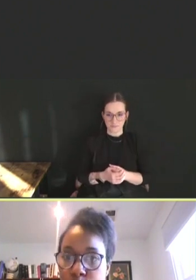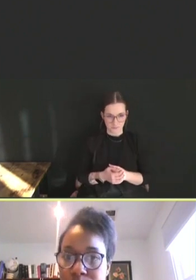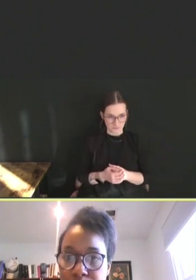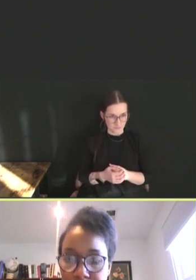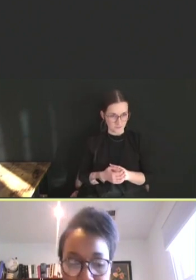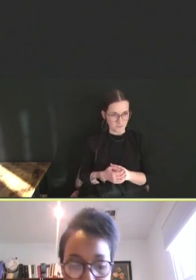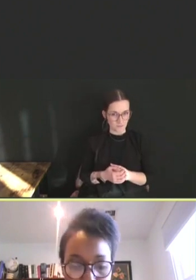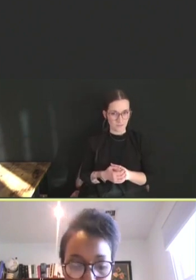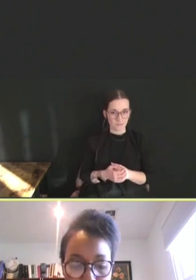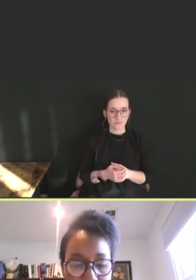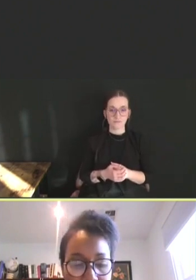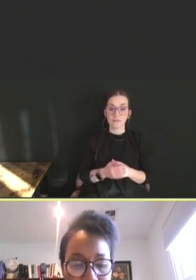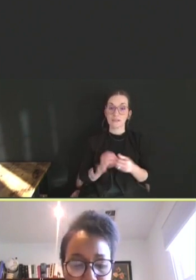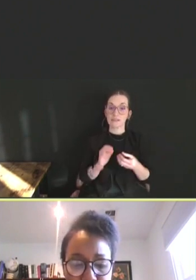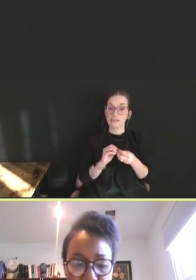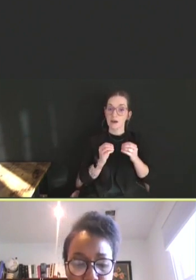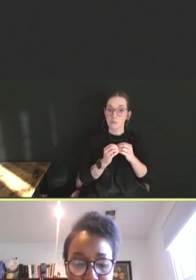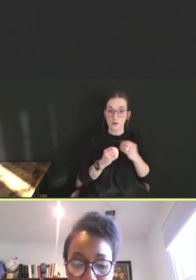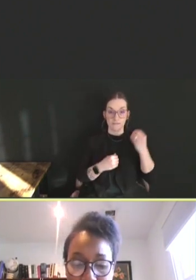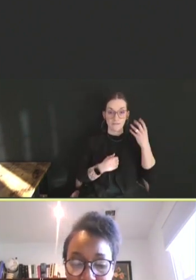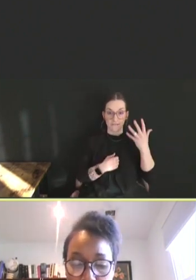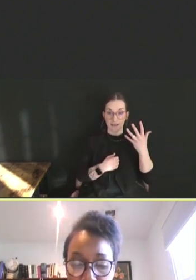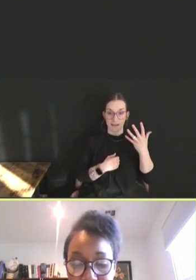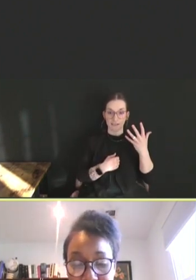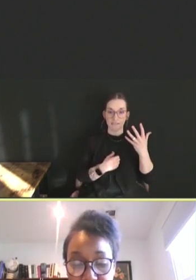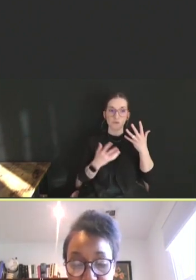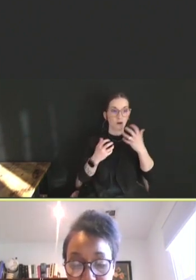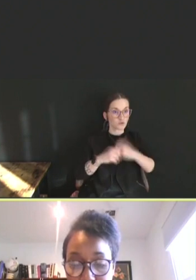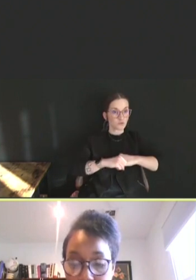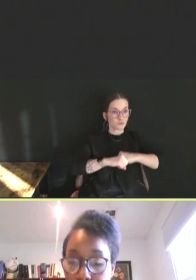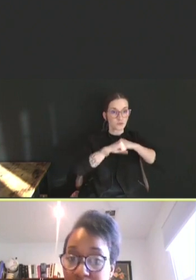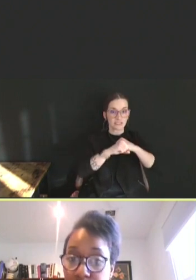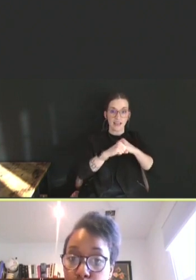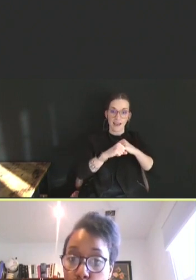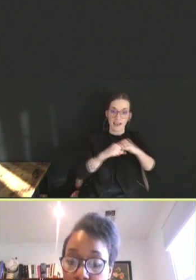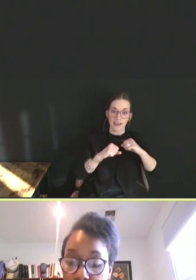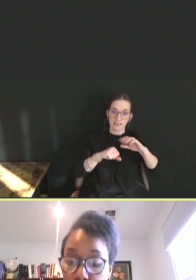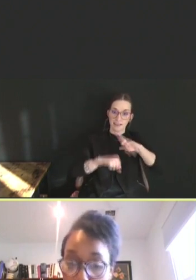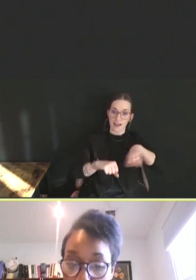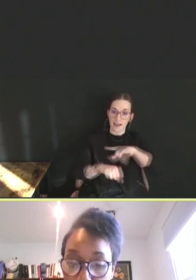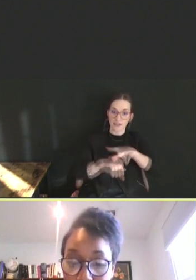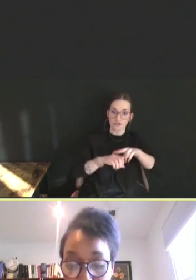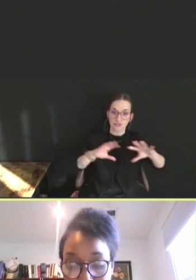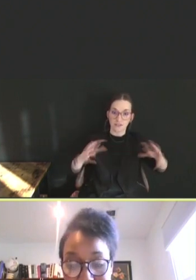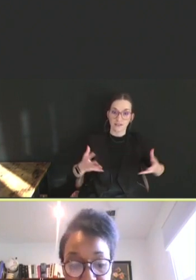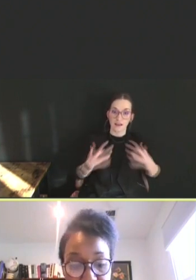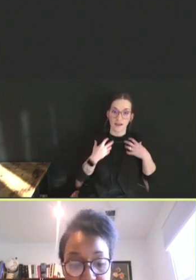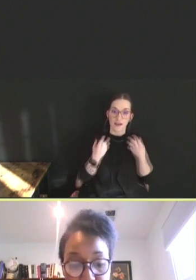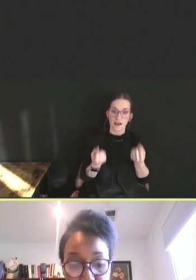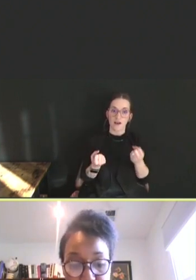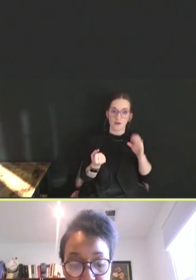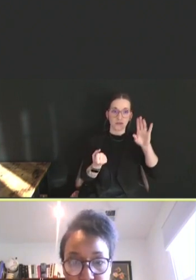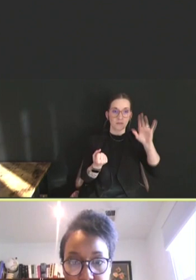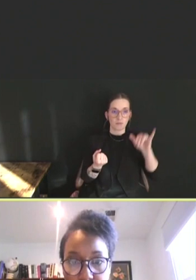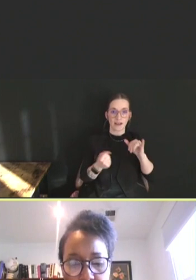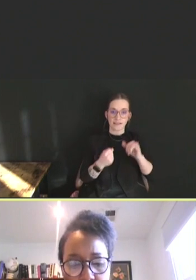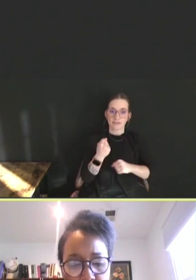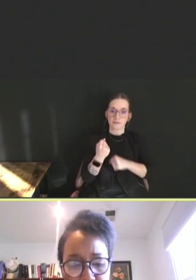Goal number five aims to protect the health of the nation by supporting global immunization efforts.